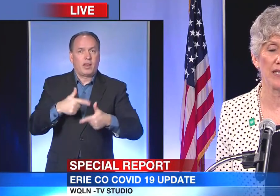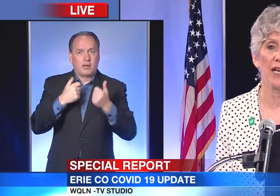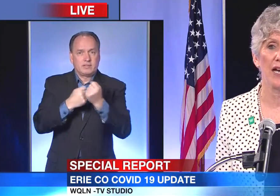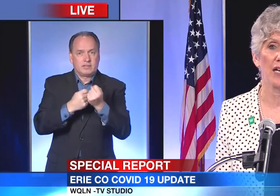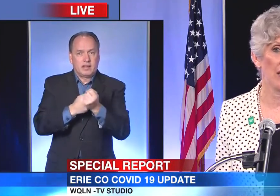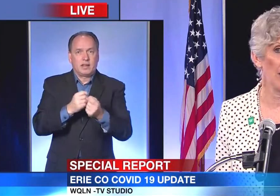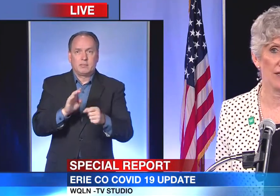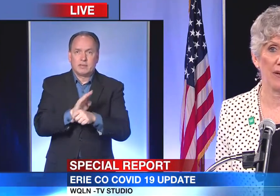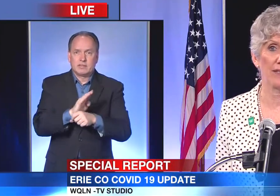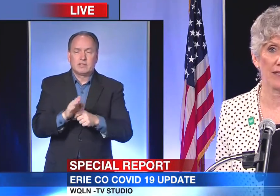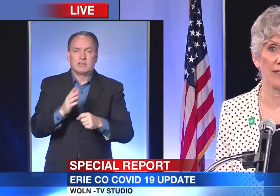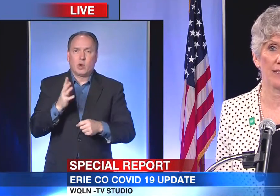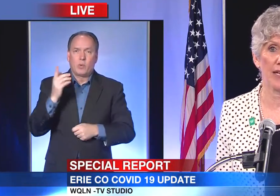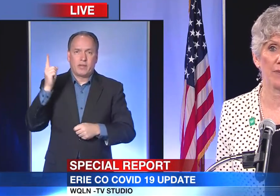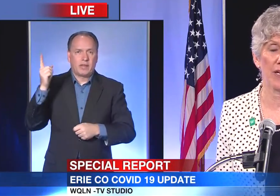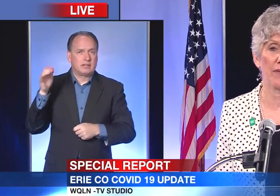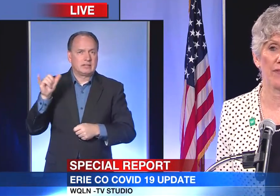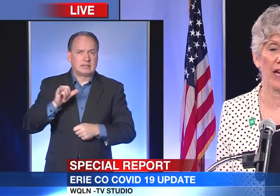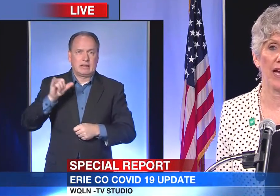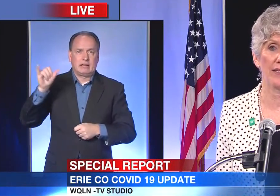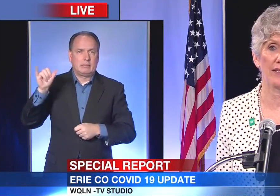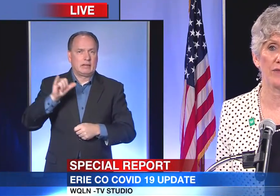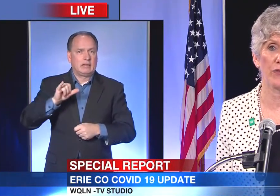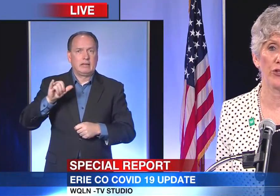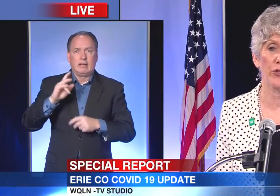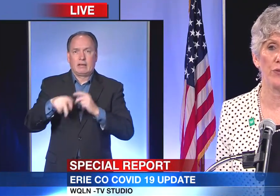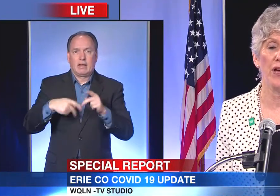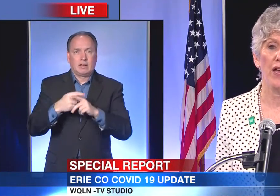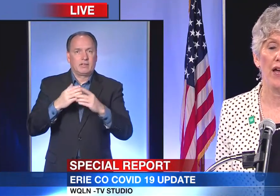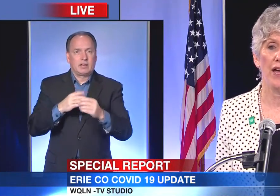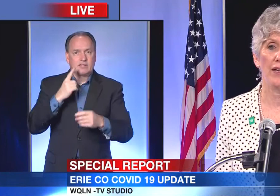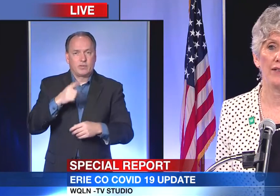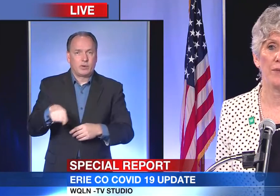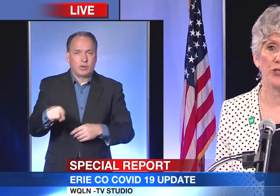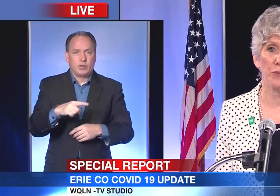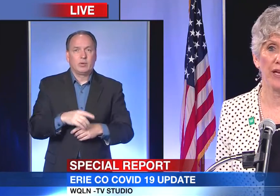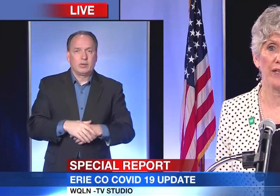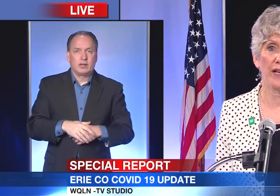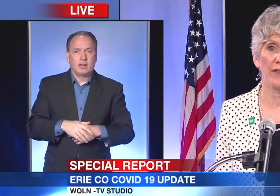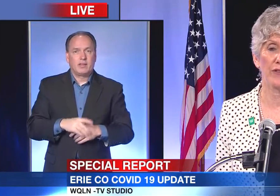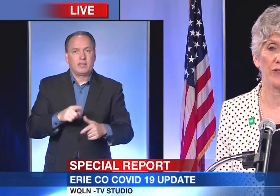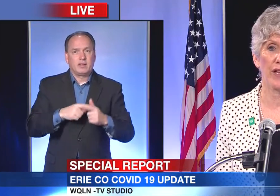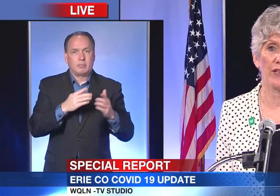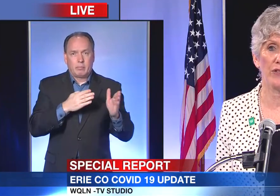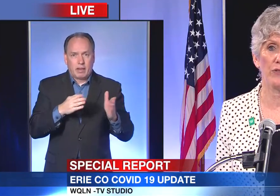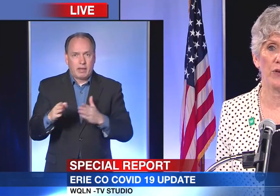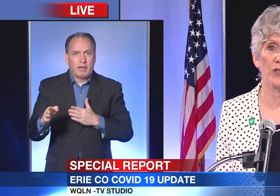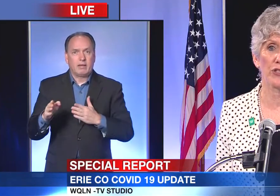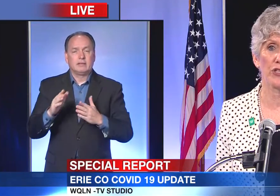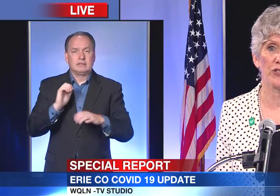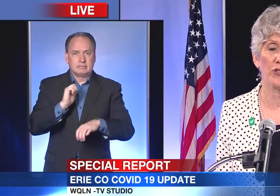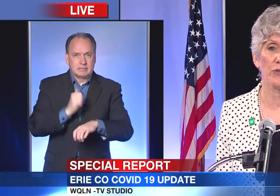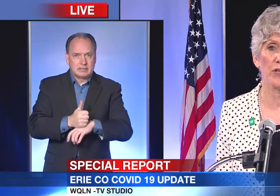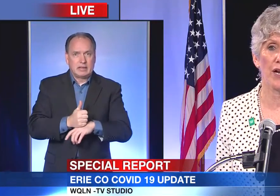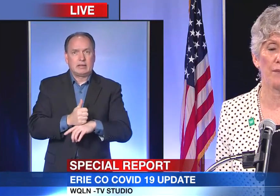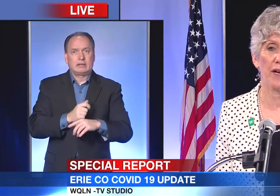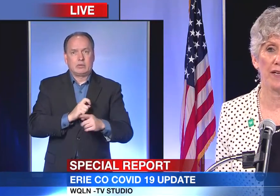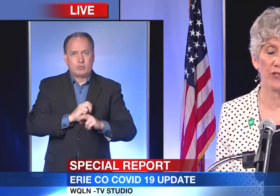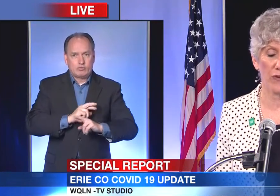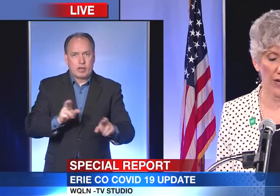THERE'S A LOT OF GUIDANCE ON THERE THAT WAS THERE FOR THE LIFE-SUSTAINING BUSINESSES. IT'S BASICALLY THE SAME TYPE OF GUIDANCE FOR YOU, AND PUT YOUR